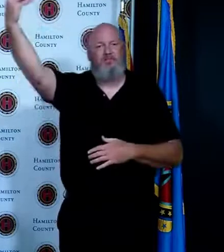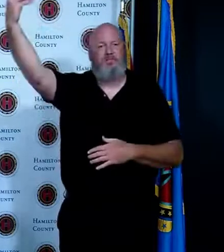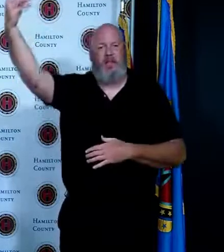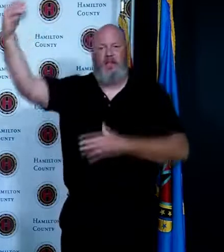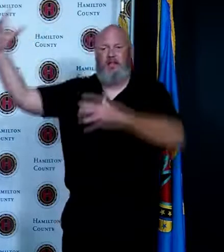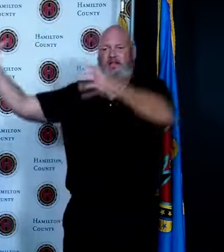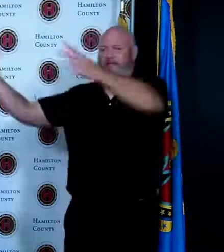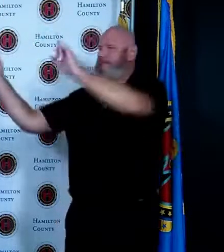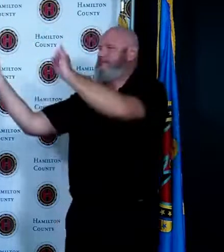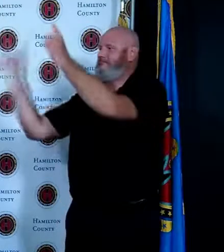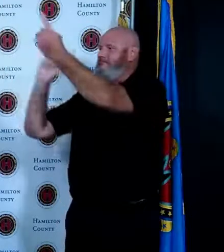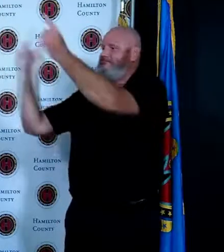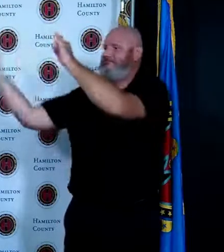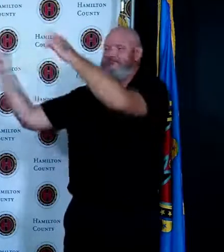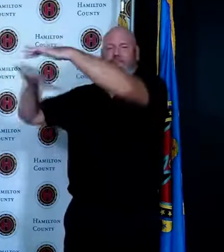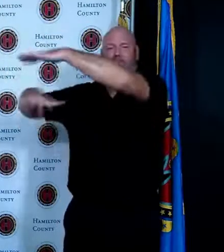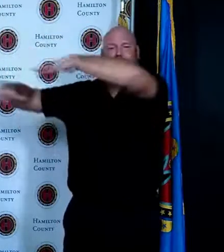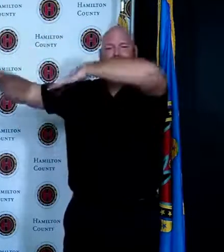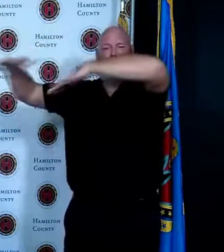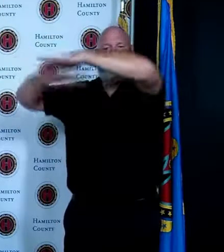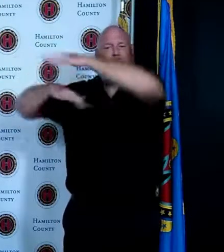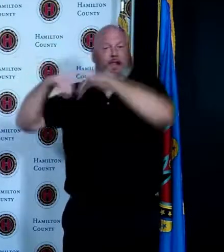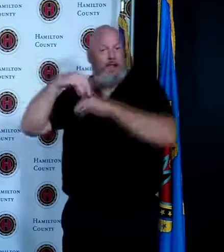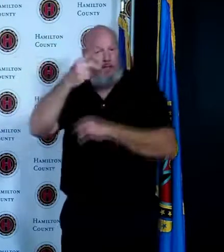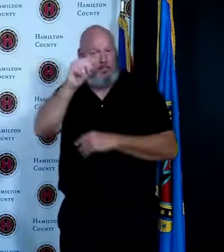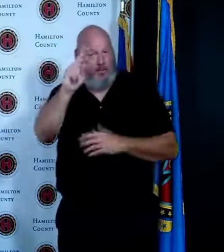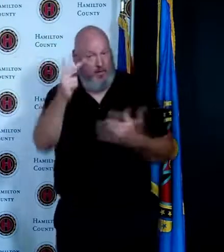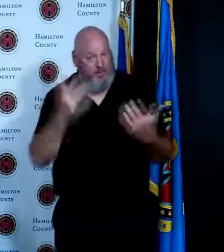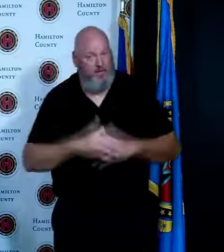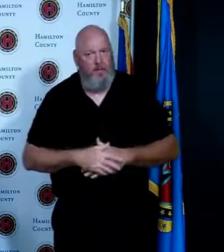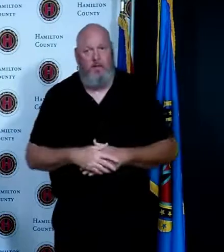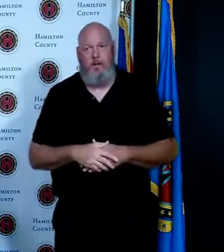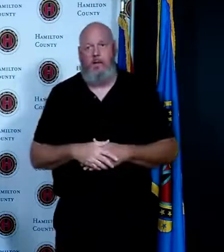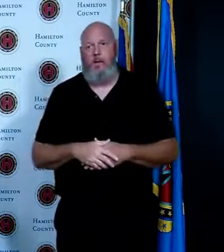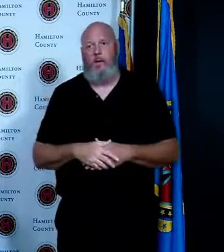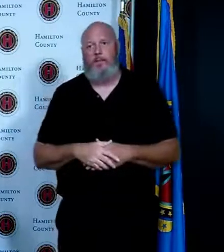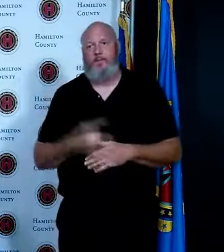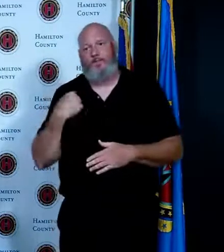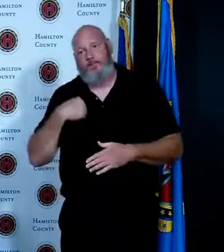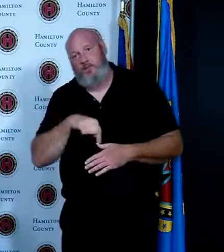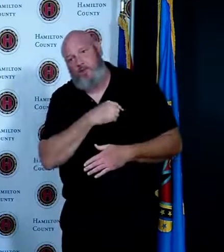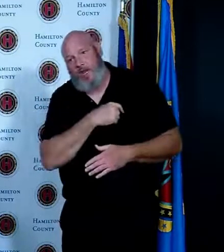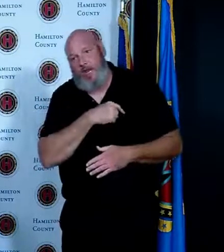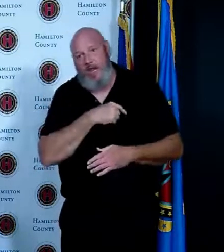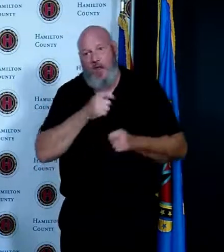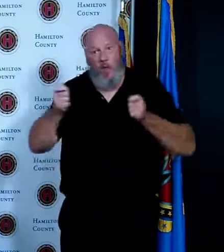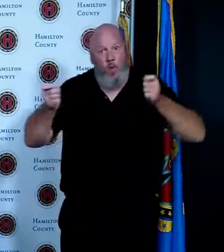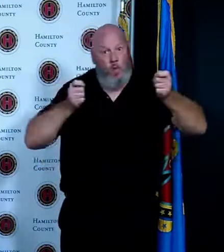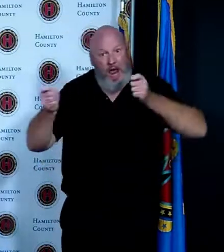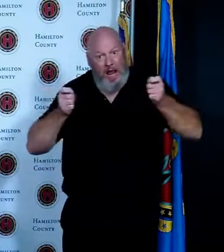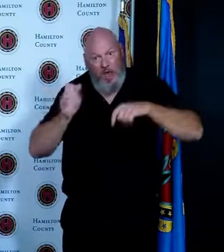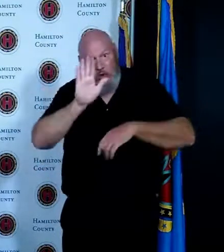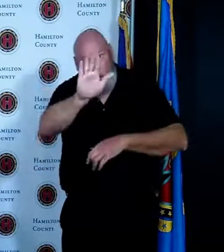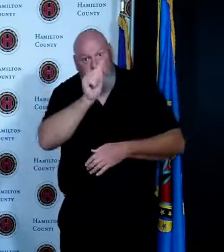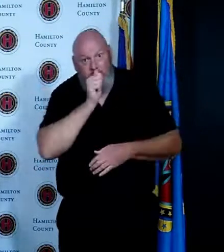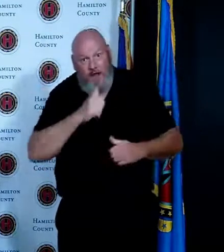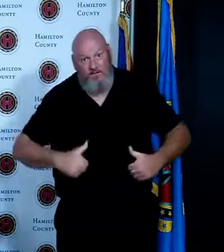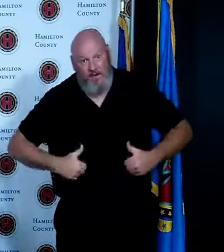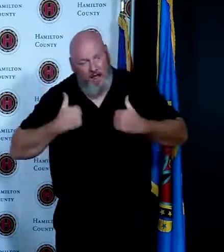private lives regulating how people are getting together and that is not the goal here the goal here is to raise awareness so that we can keep Hamilton